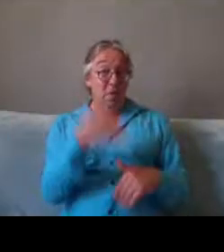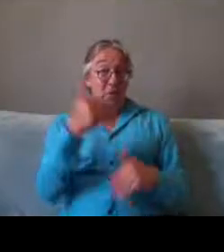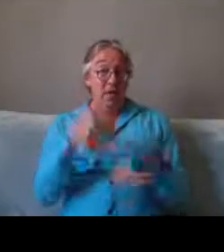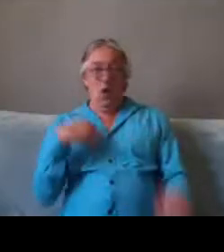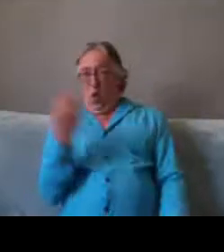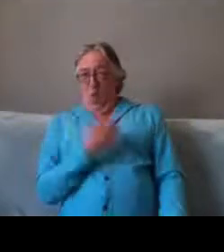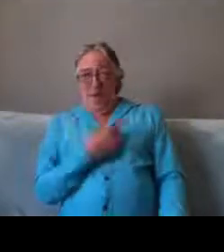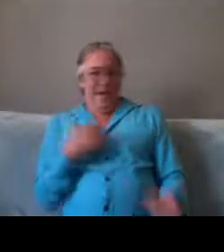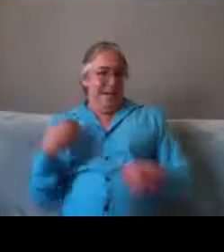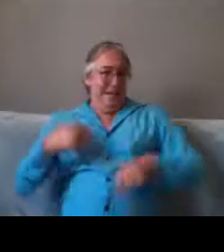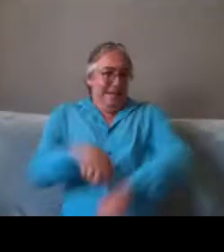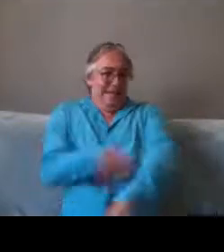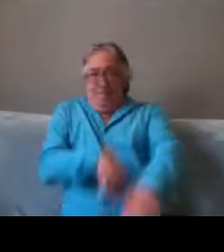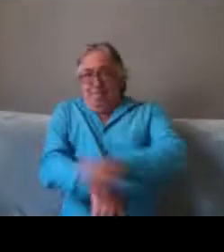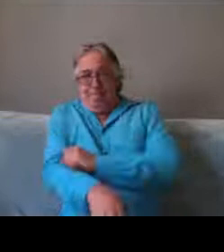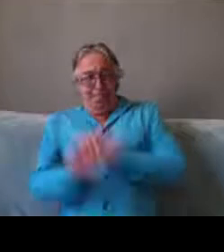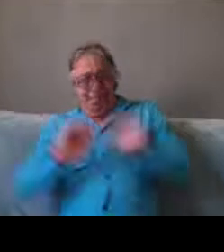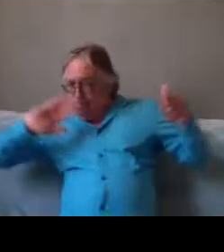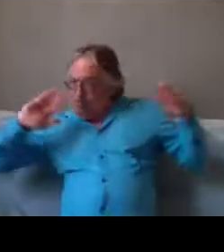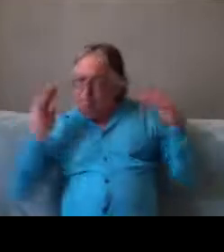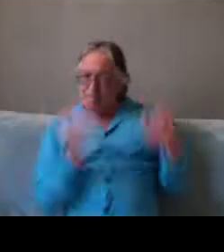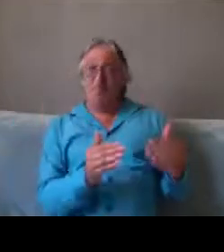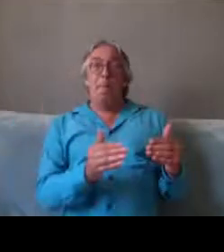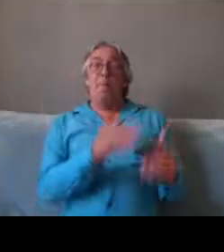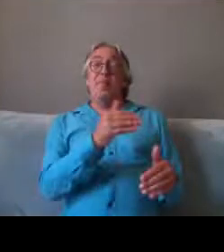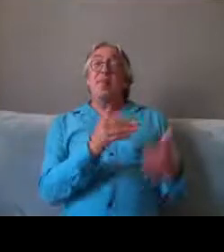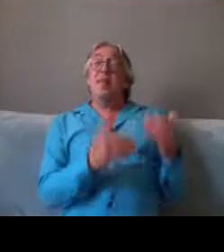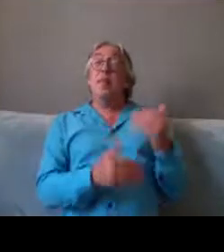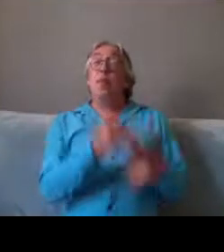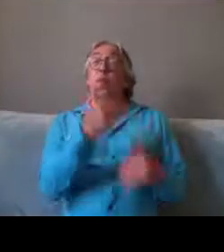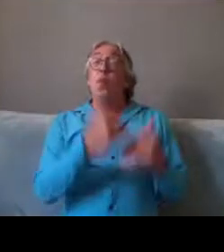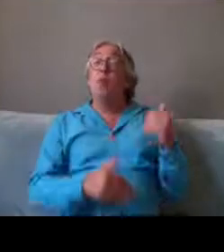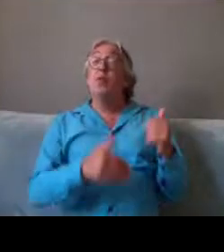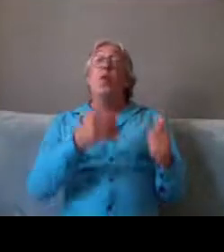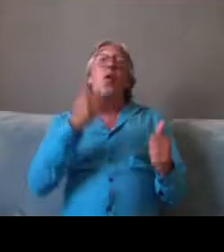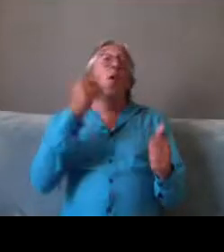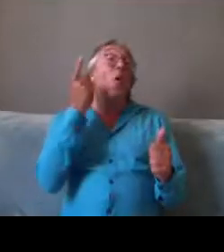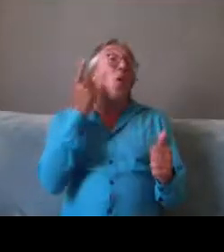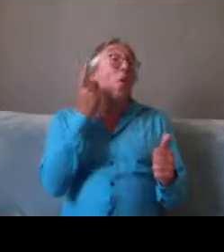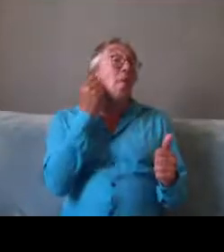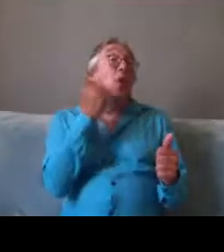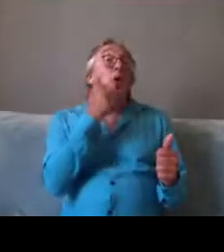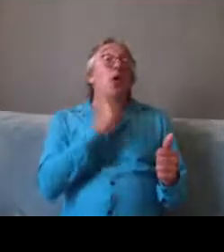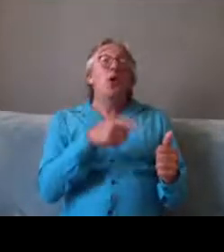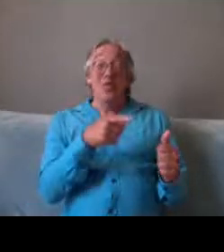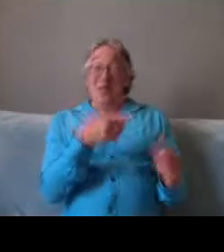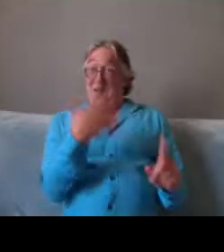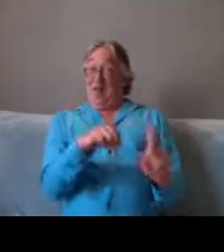and I can reassure you that also the specific field of disability